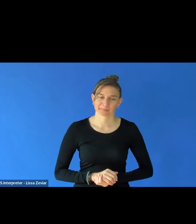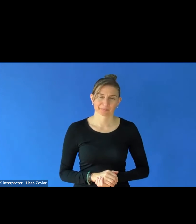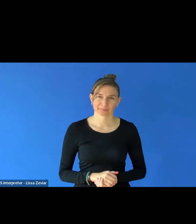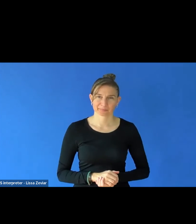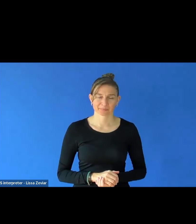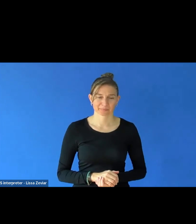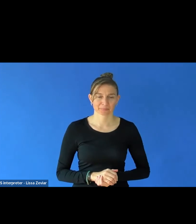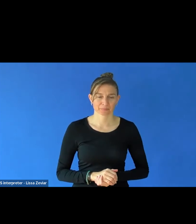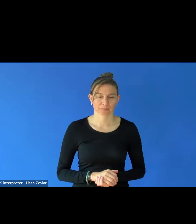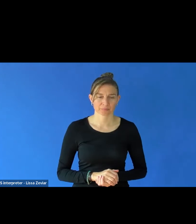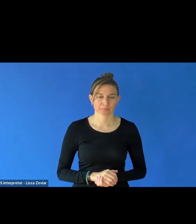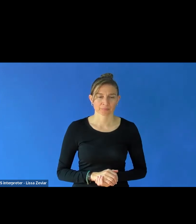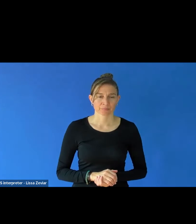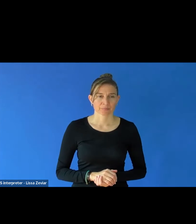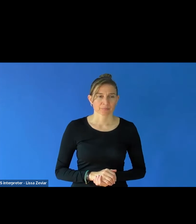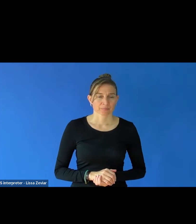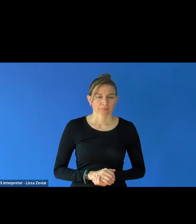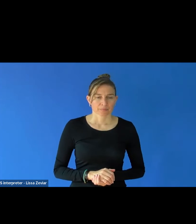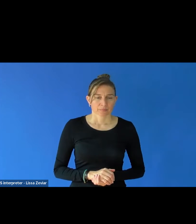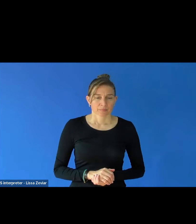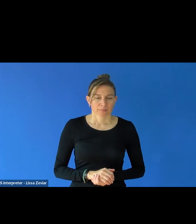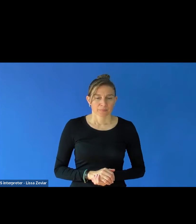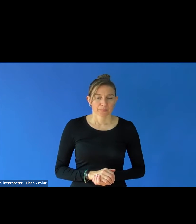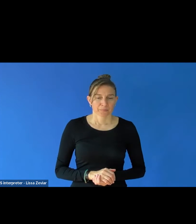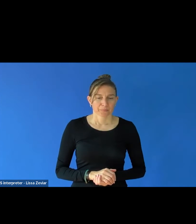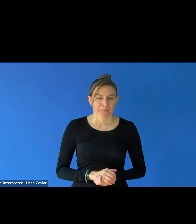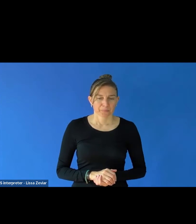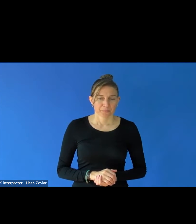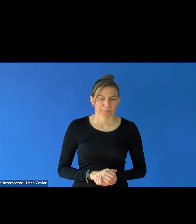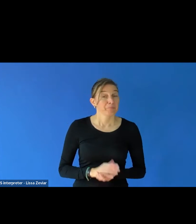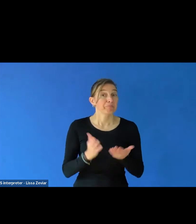Maybe you want to move on to Sazzad and then Grace?